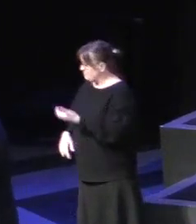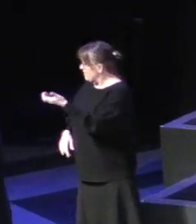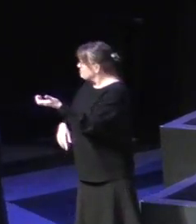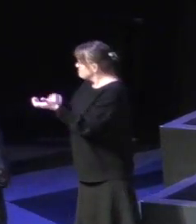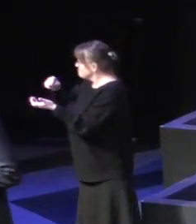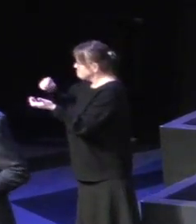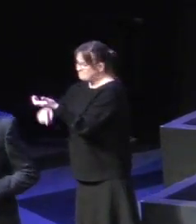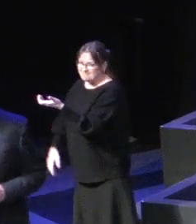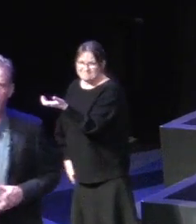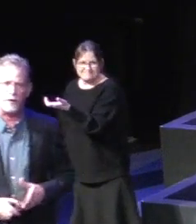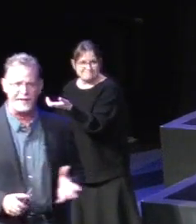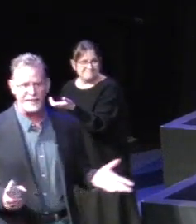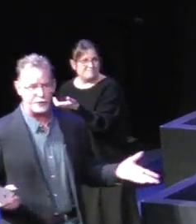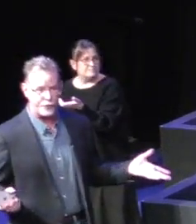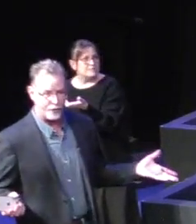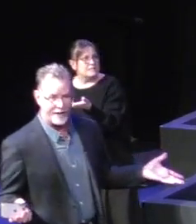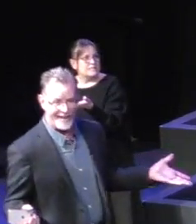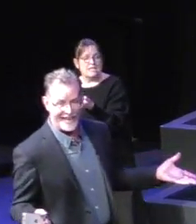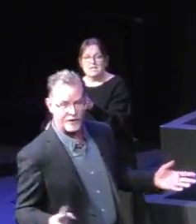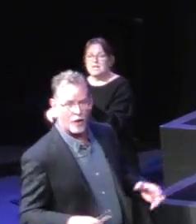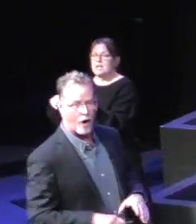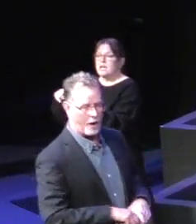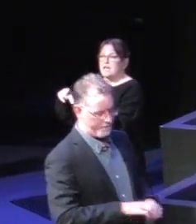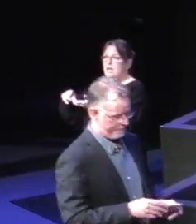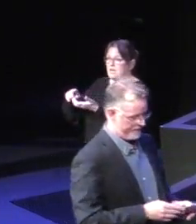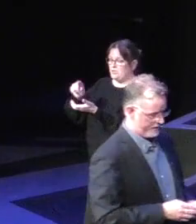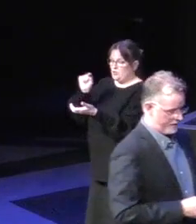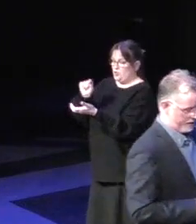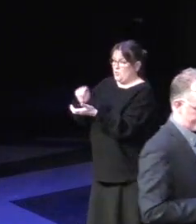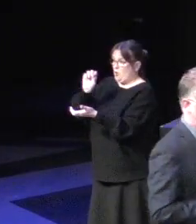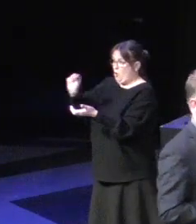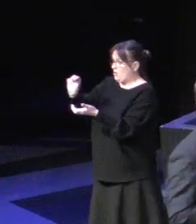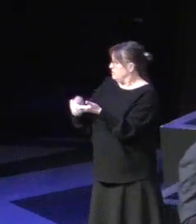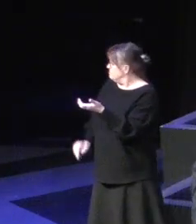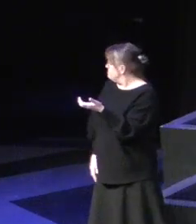And when you take out your cell phone, you need to turn it on. So you're gonna turn on your cell phone